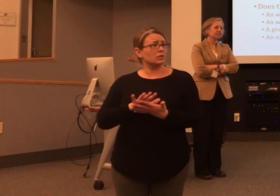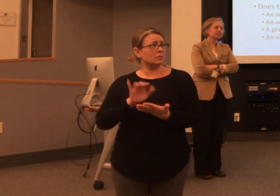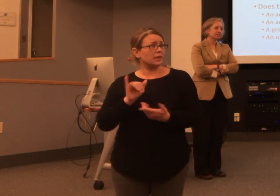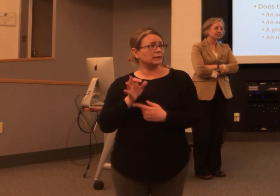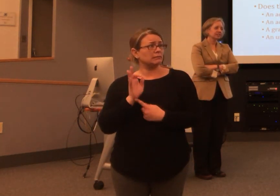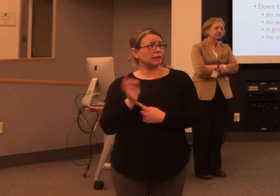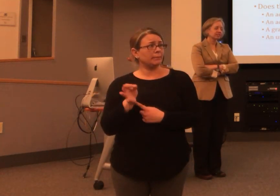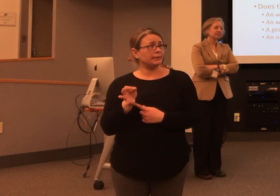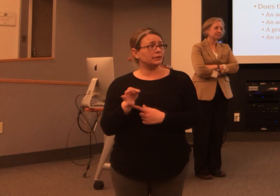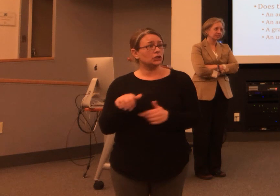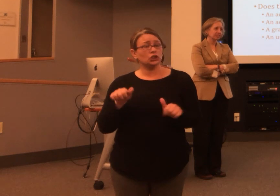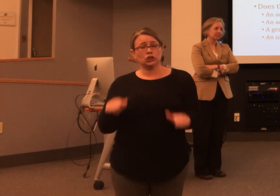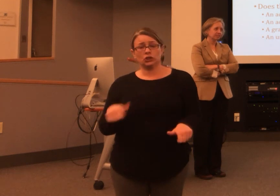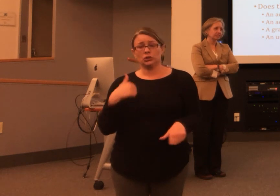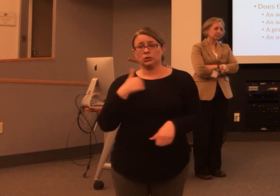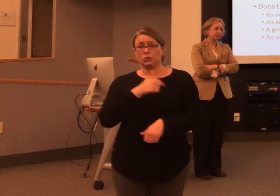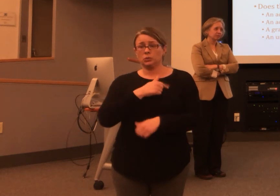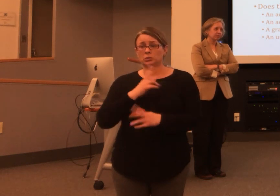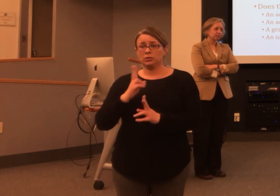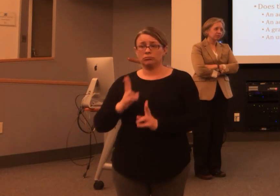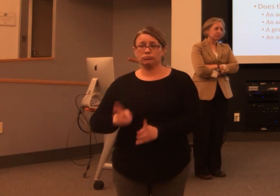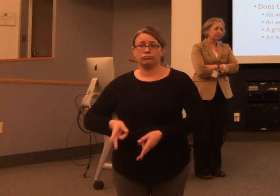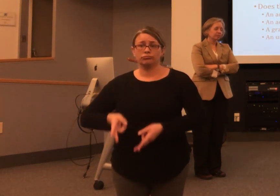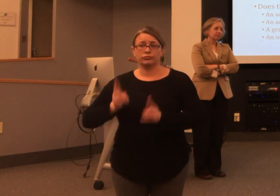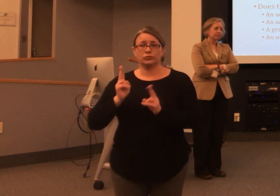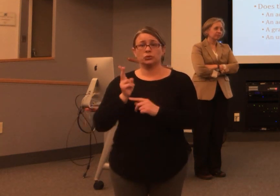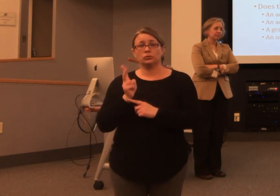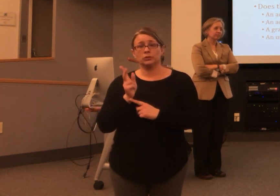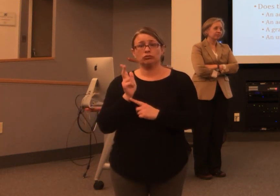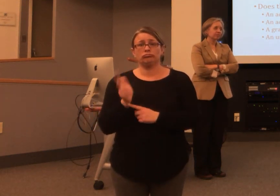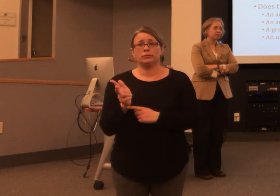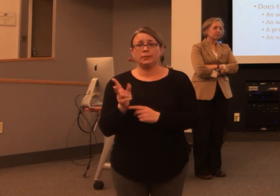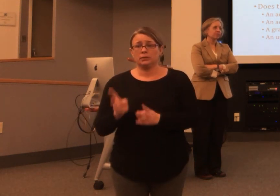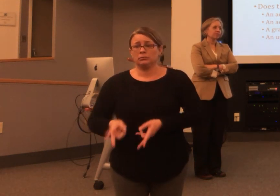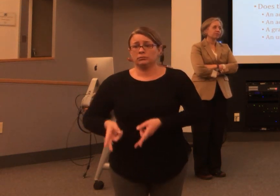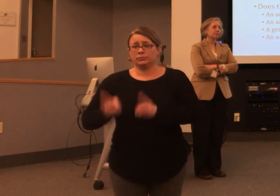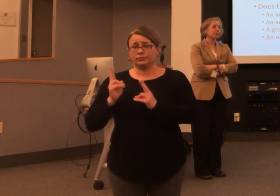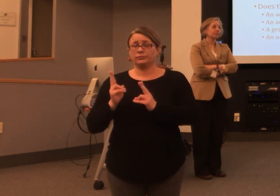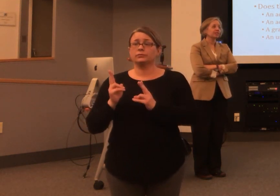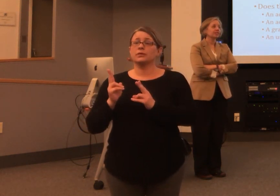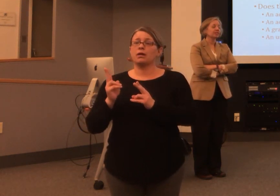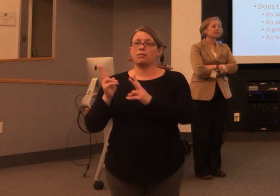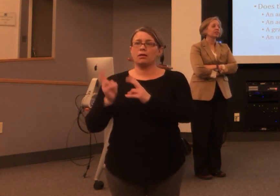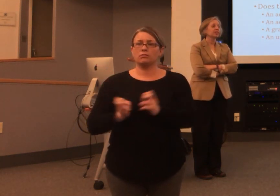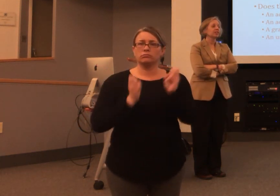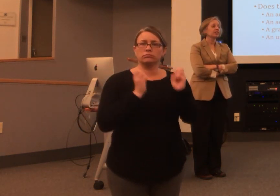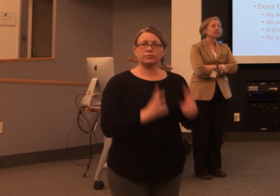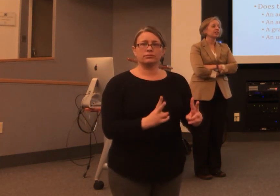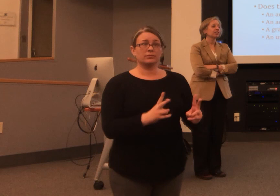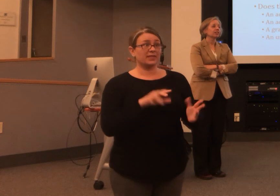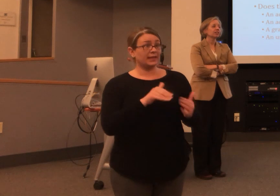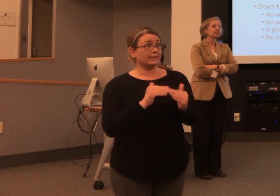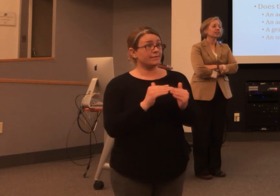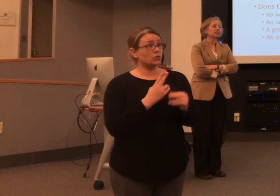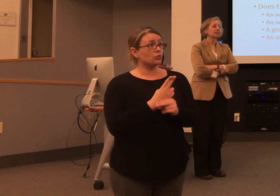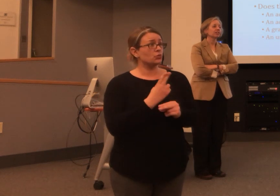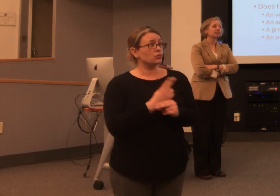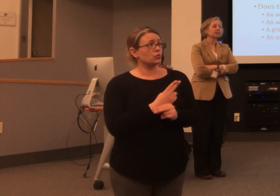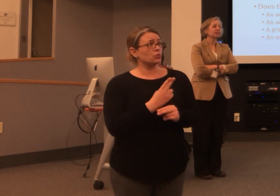a two, three minute segment out of it, is that still fair use? Do we need to acknowledge the purpose